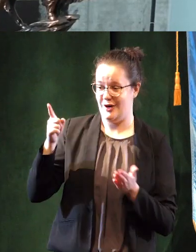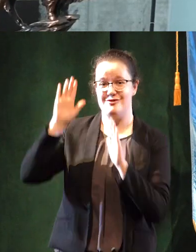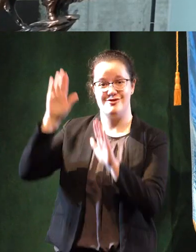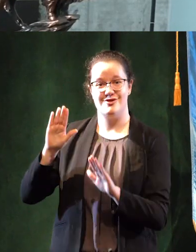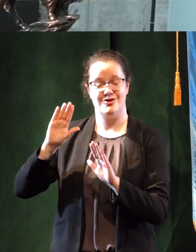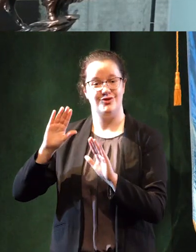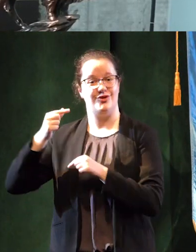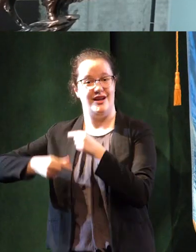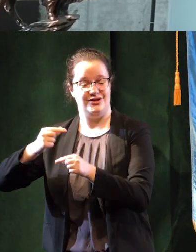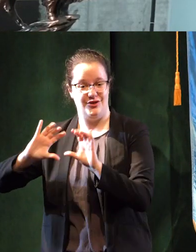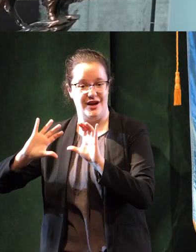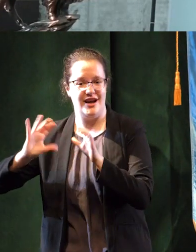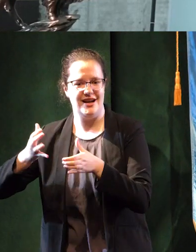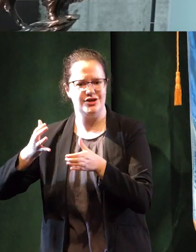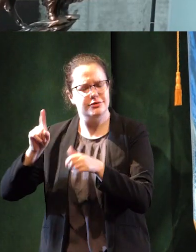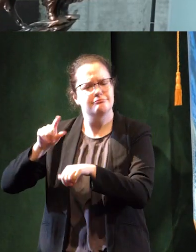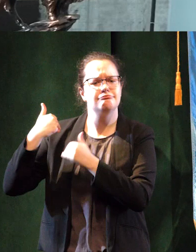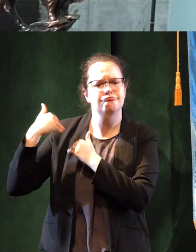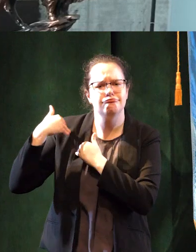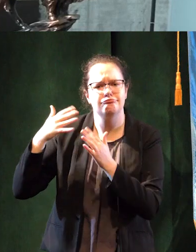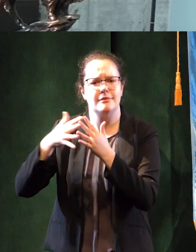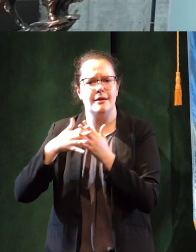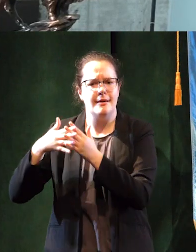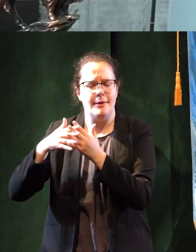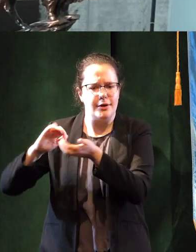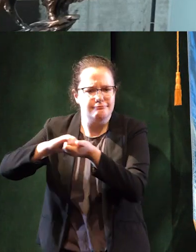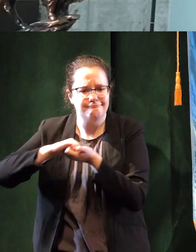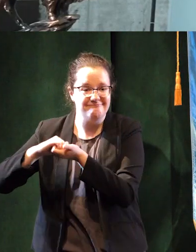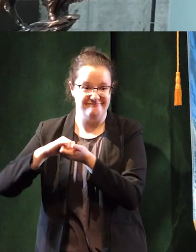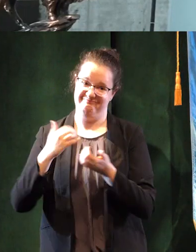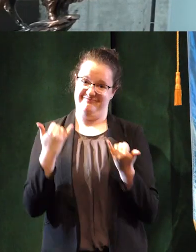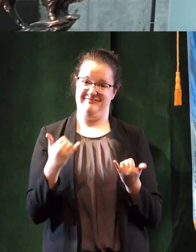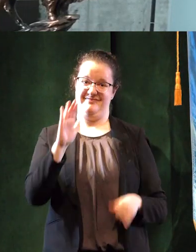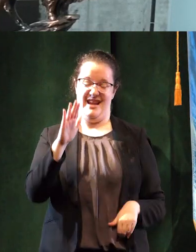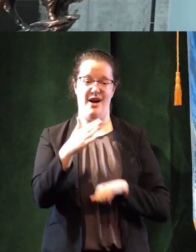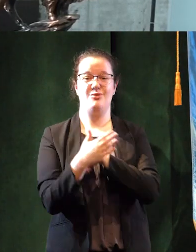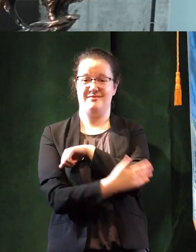the elusive American dream now your country is turning to you our next